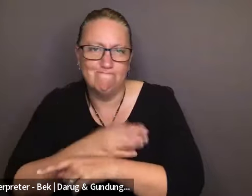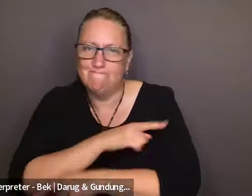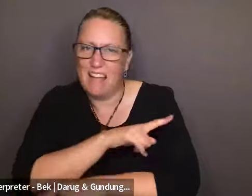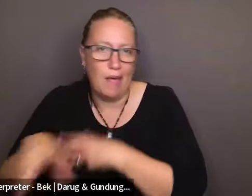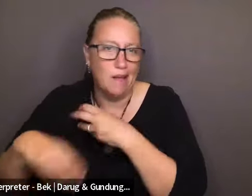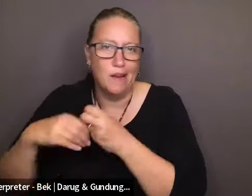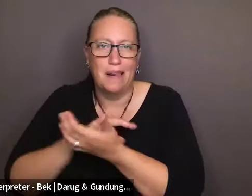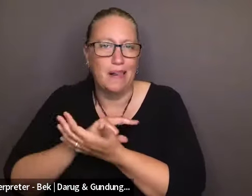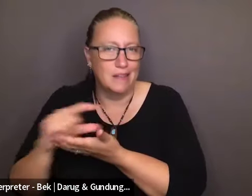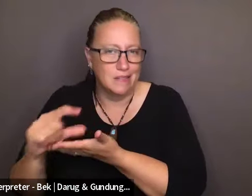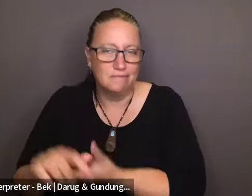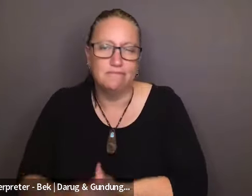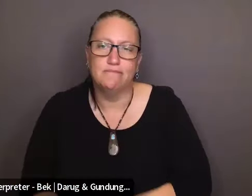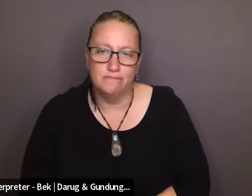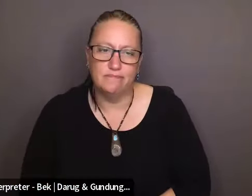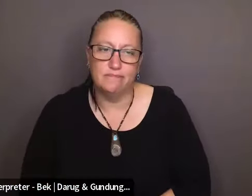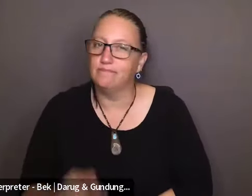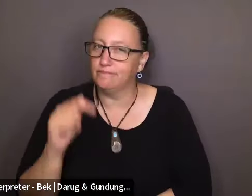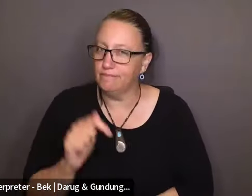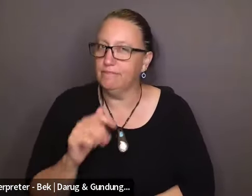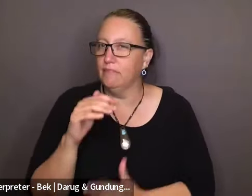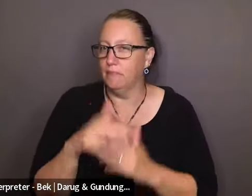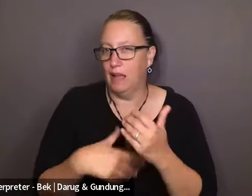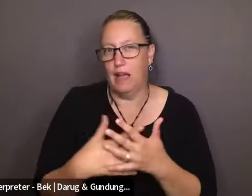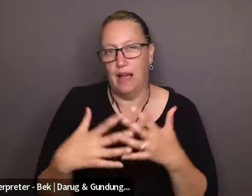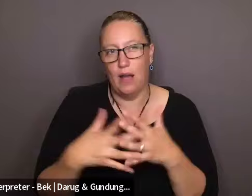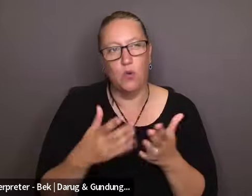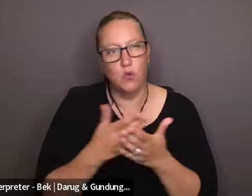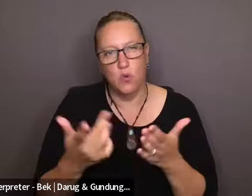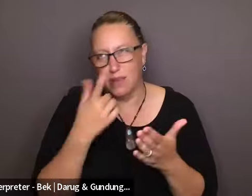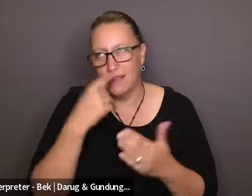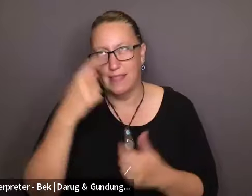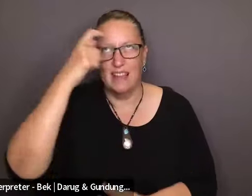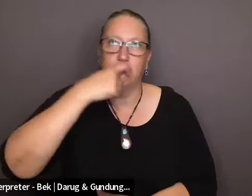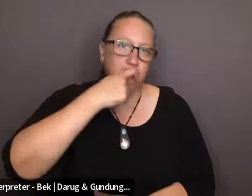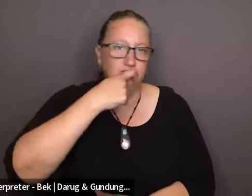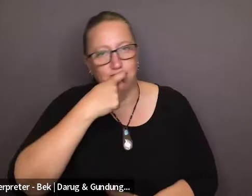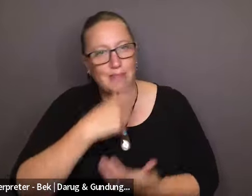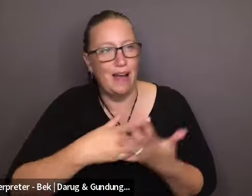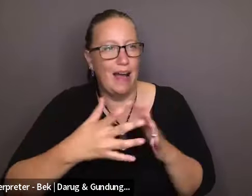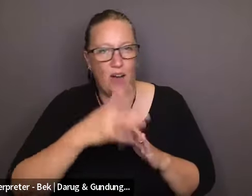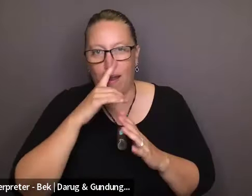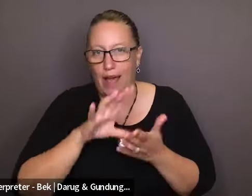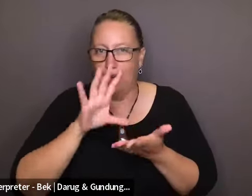and people with disability haven't been planned or costed from the beginning. This next section is about